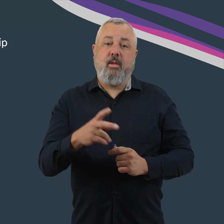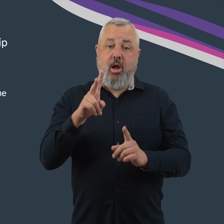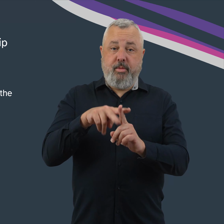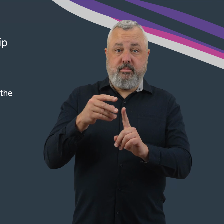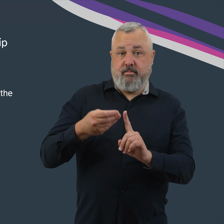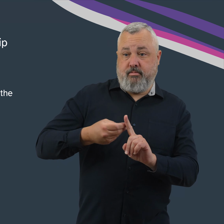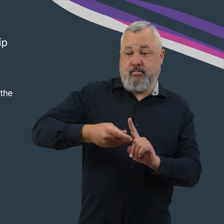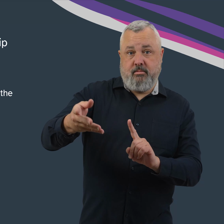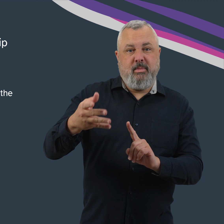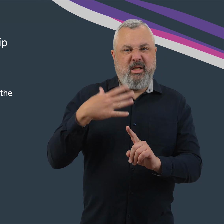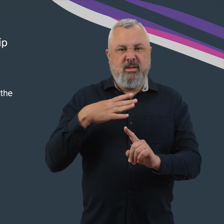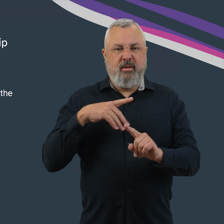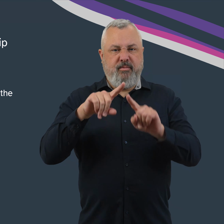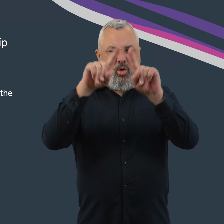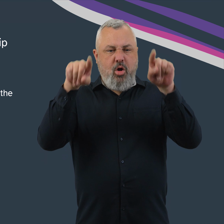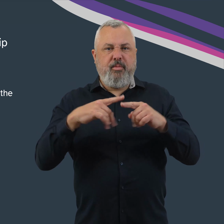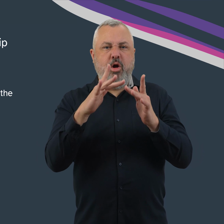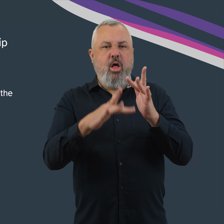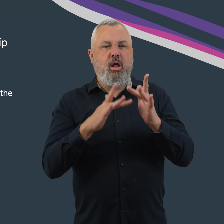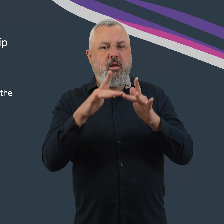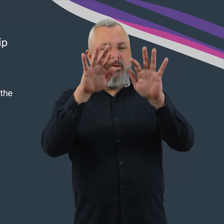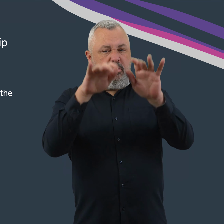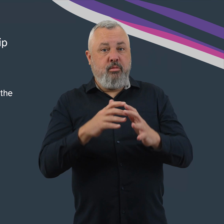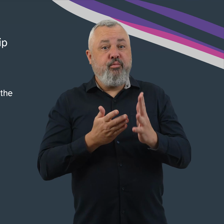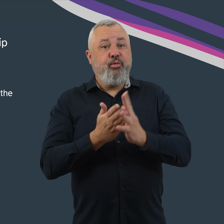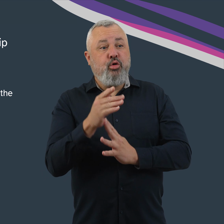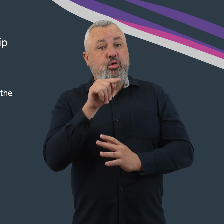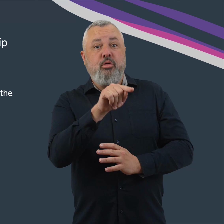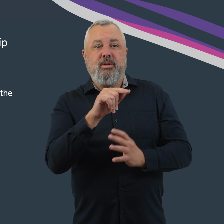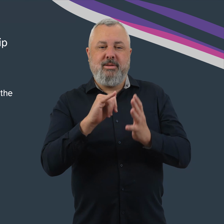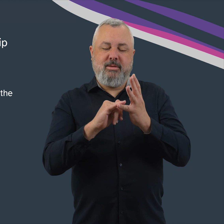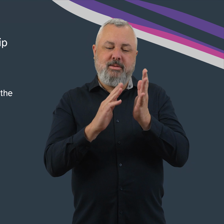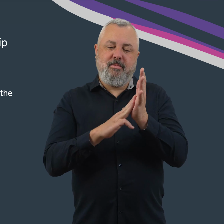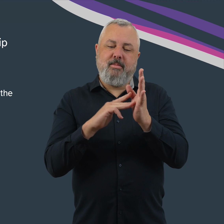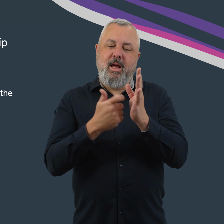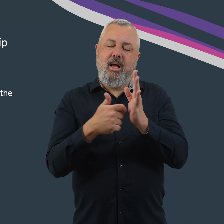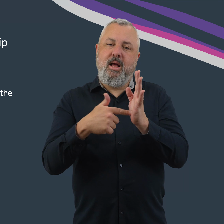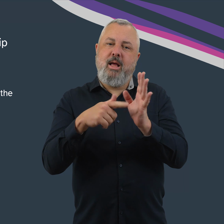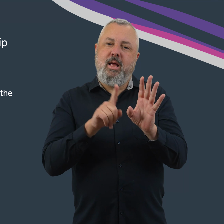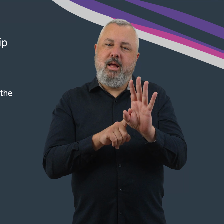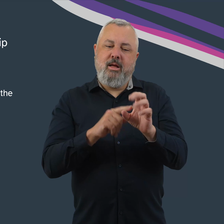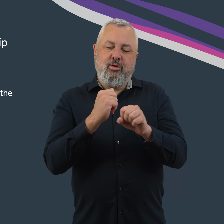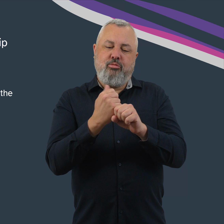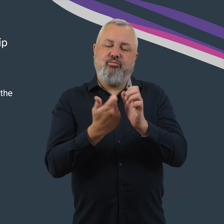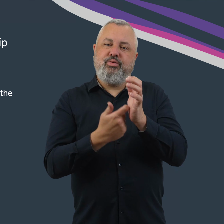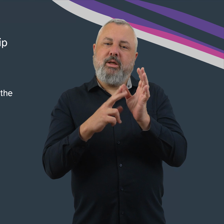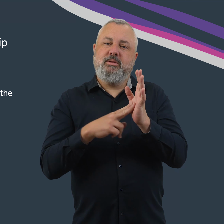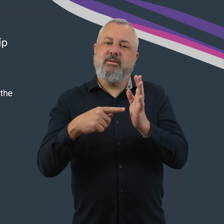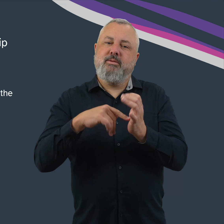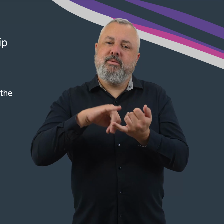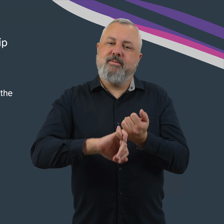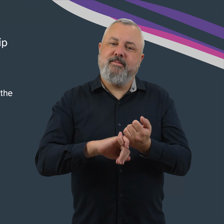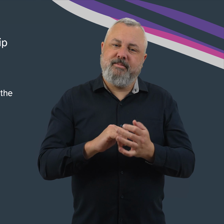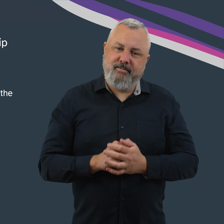Submit application To submit an application, complete the online SmartyGrants application